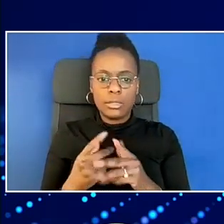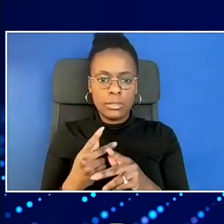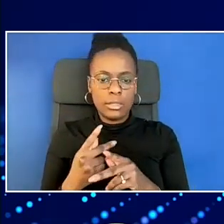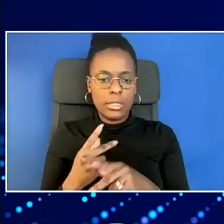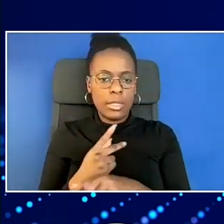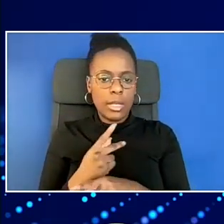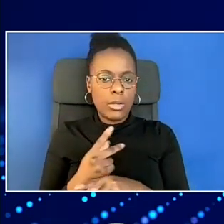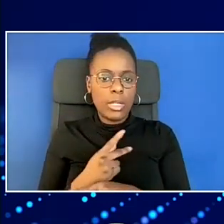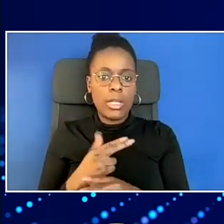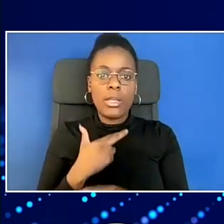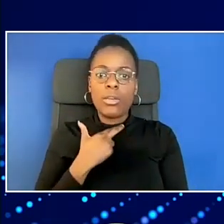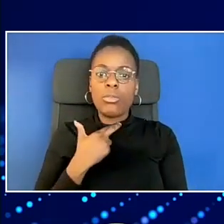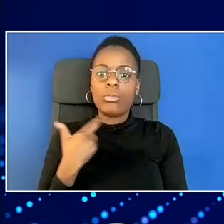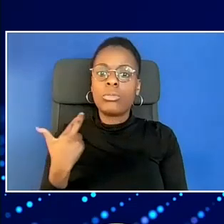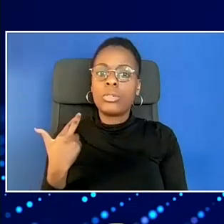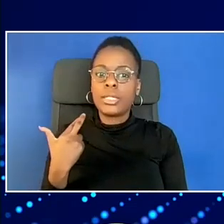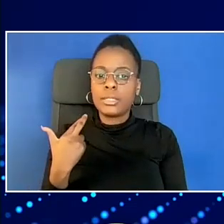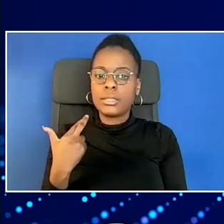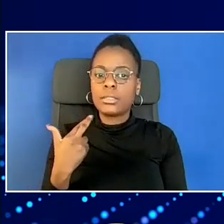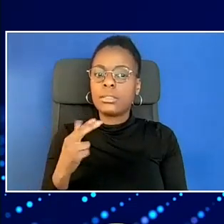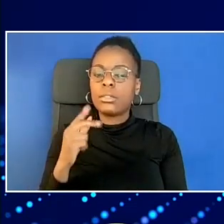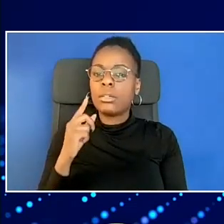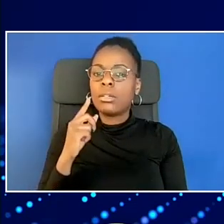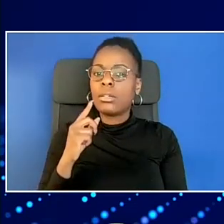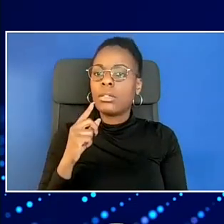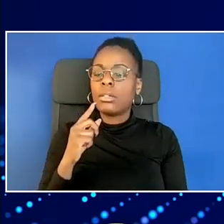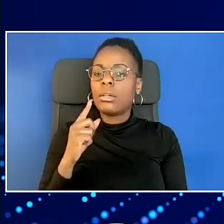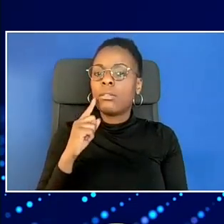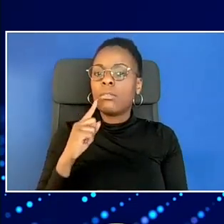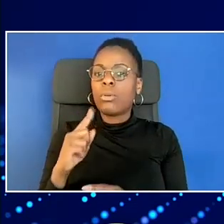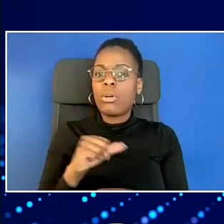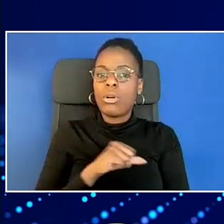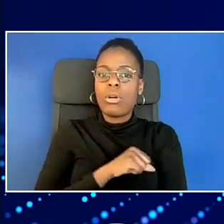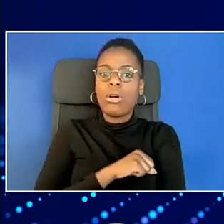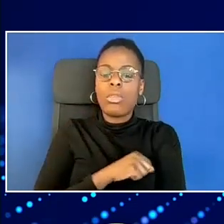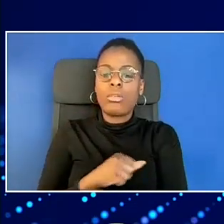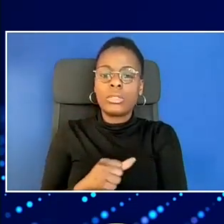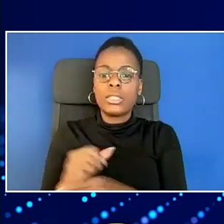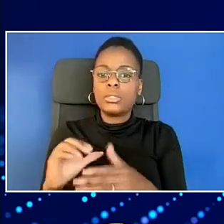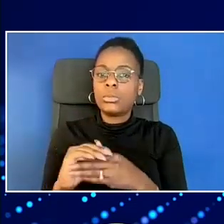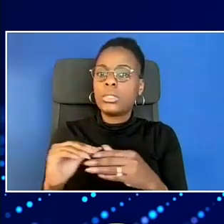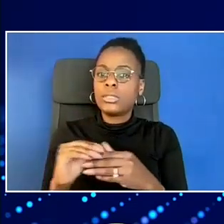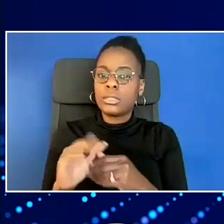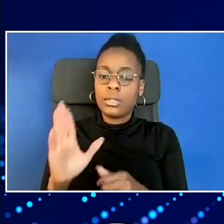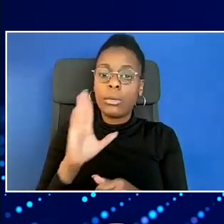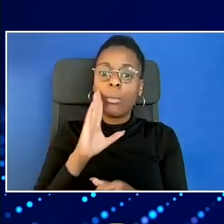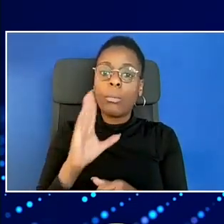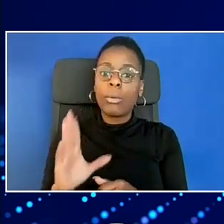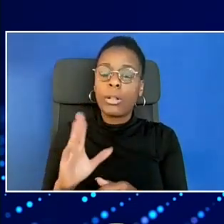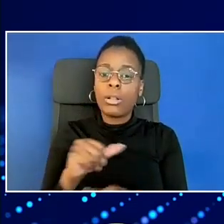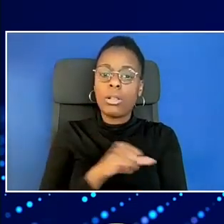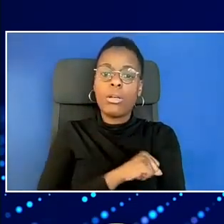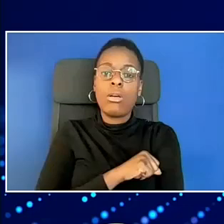in terms of authorization, where we could say, we'll authorize you, you know, as